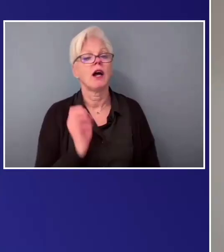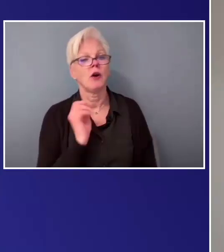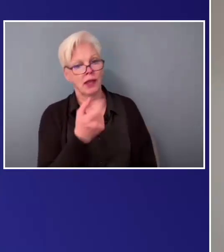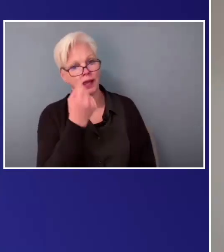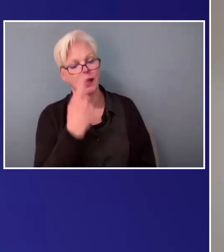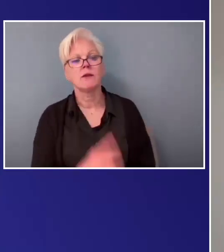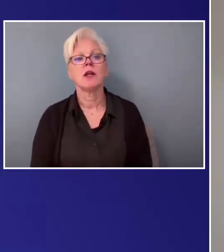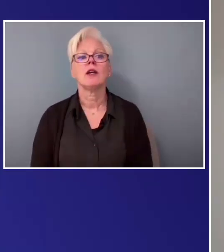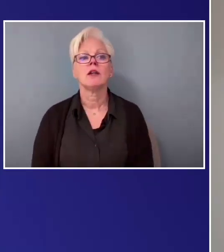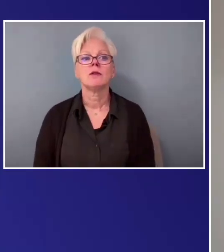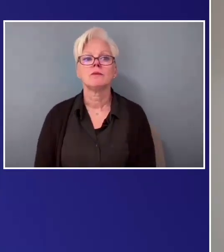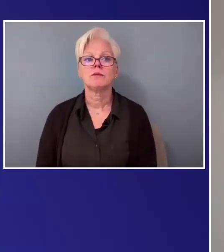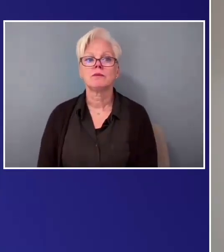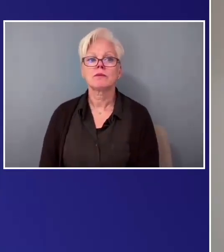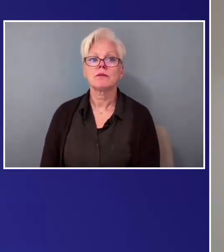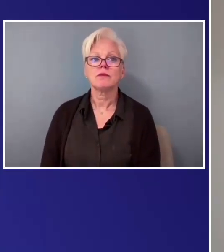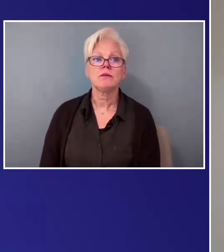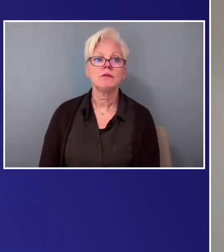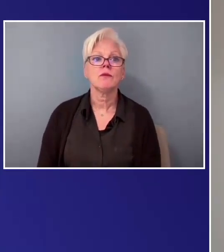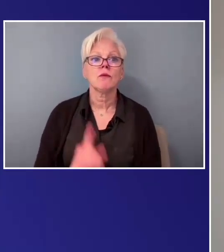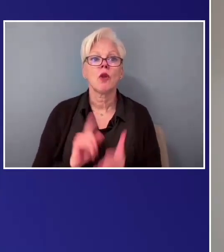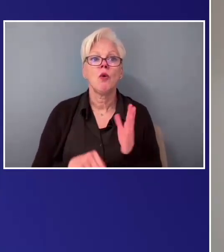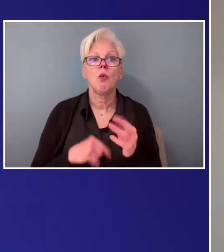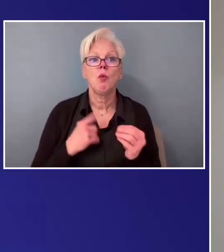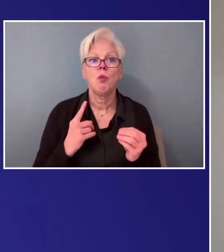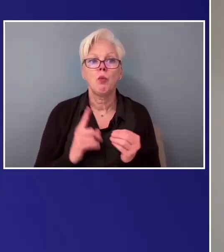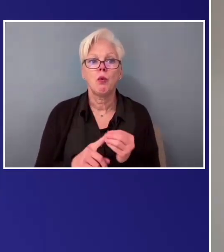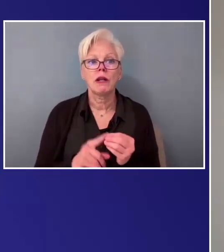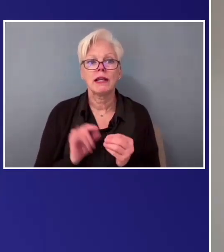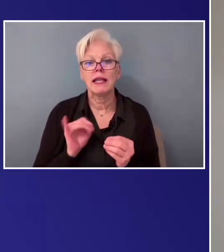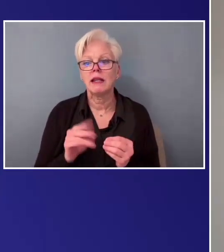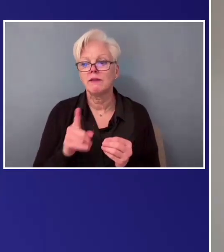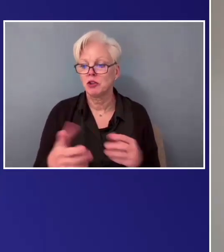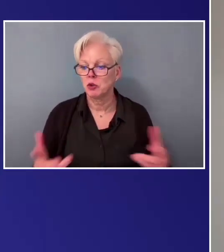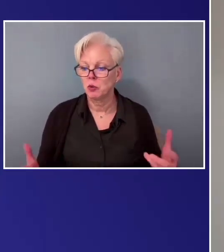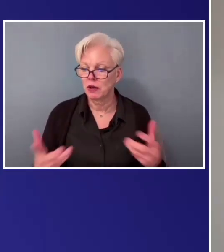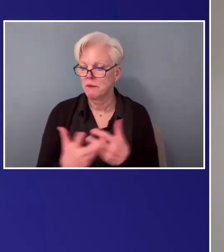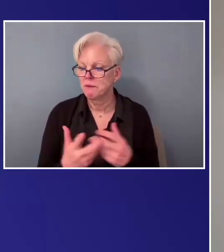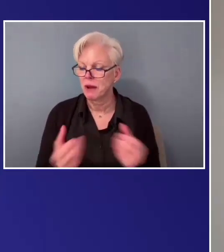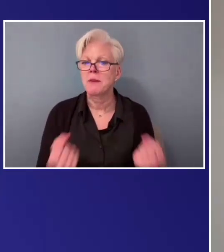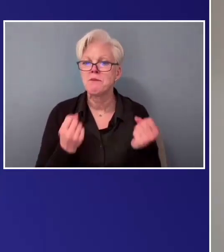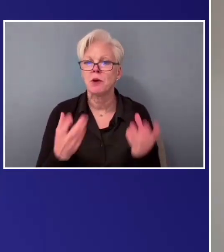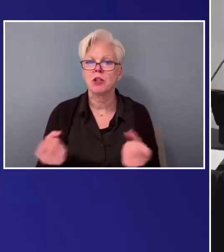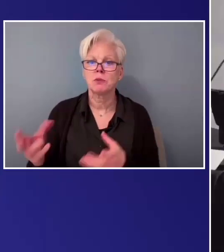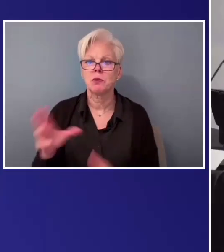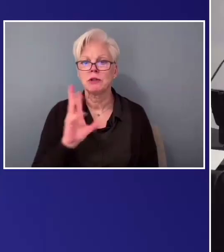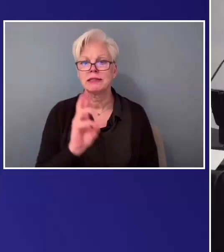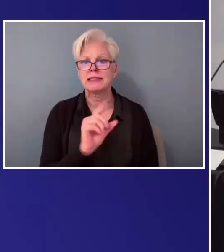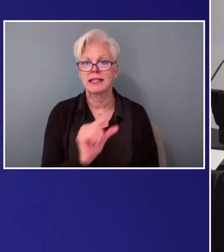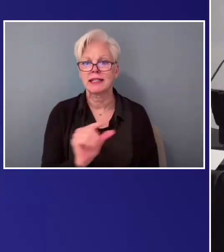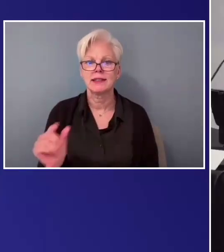So what about if you're combining multiple six-digit programs into,